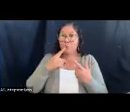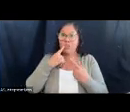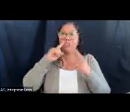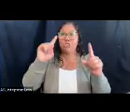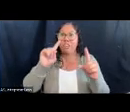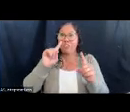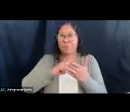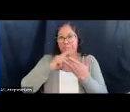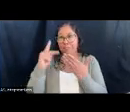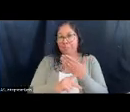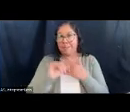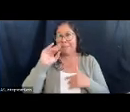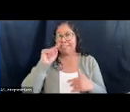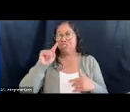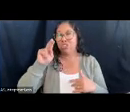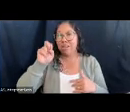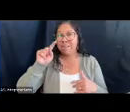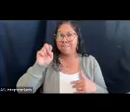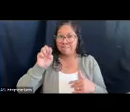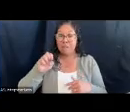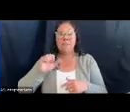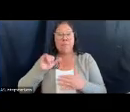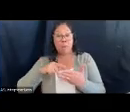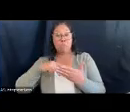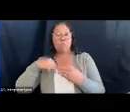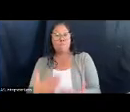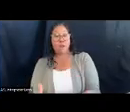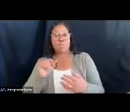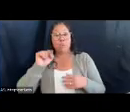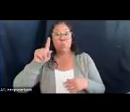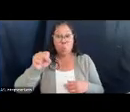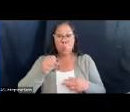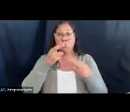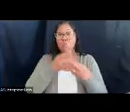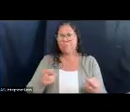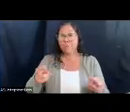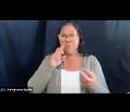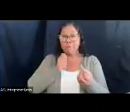And this initiative provides tools and resources to support schools,